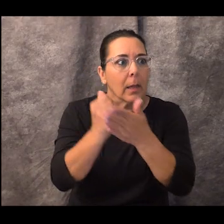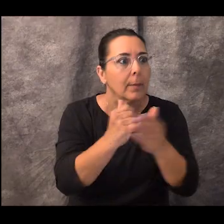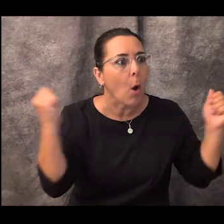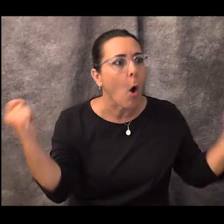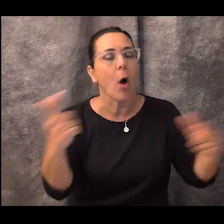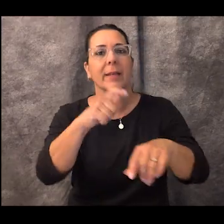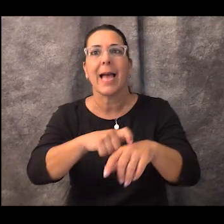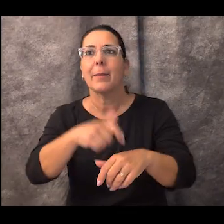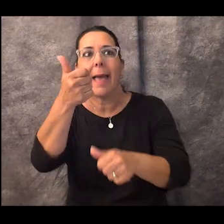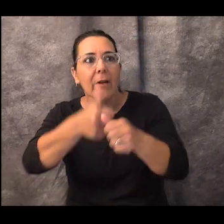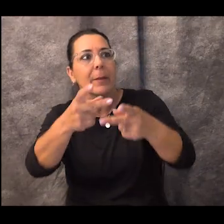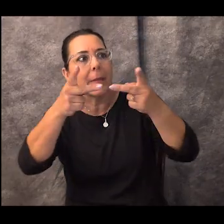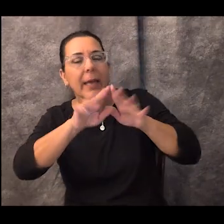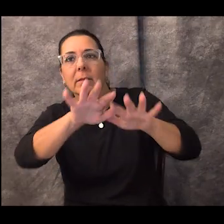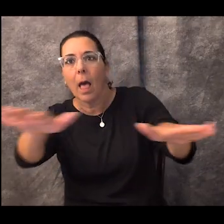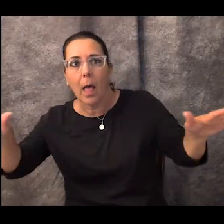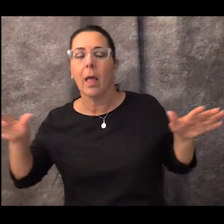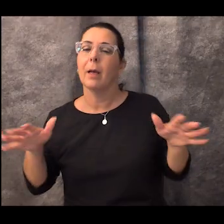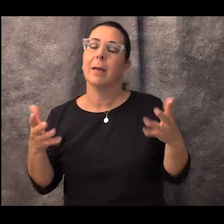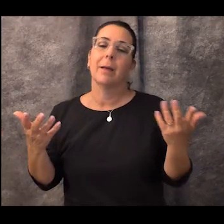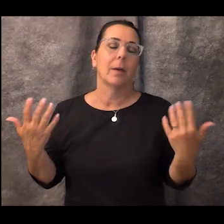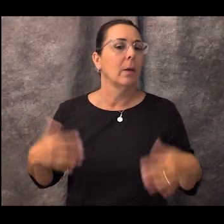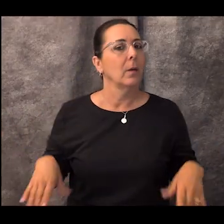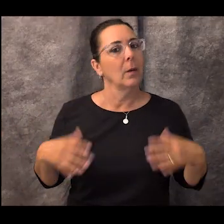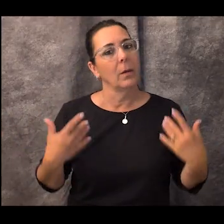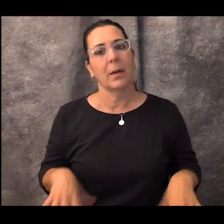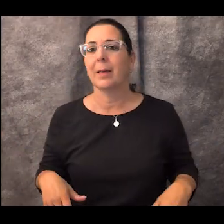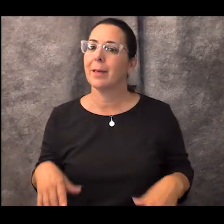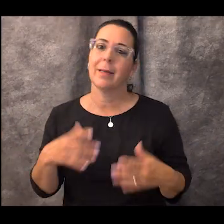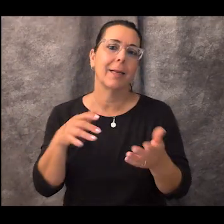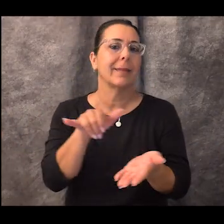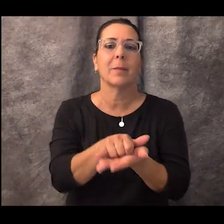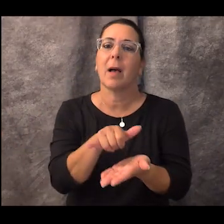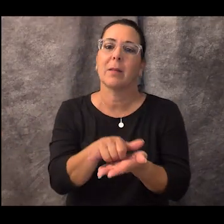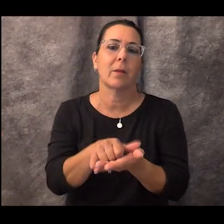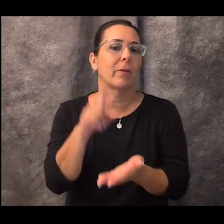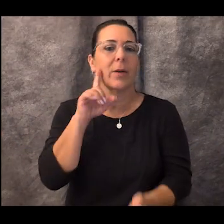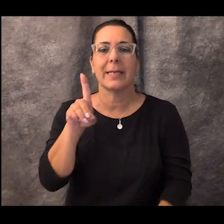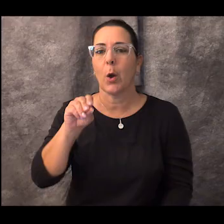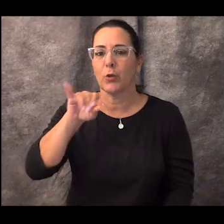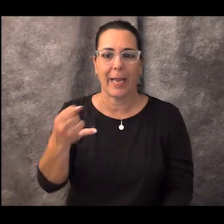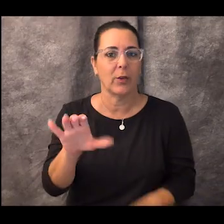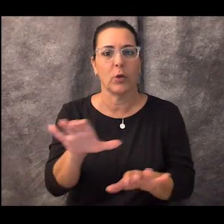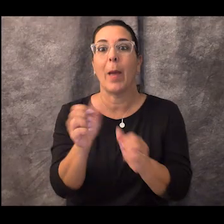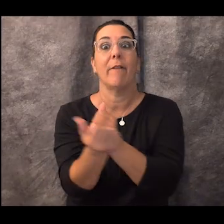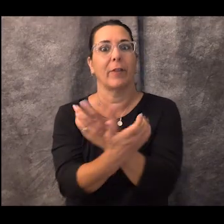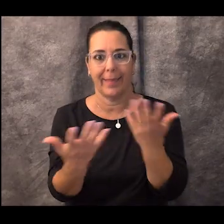I mean, which is just not, not, not even possible for the Department of Justice, right? It's just it's just big.